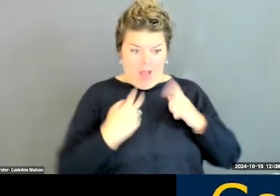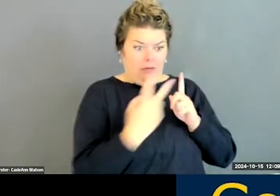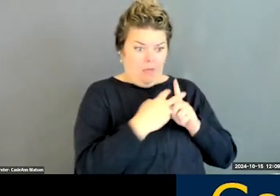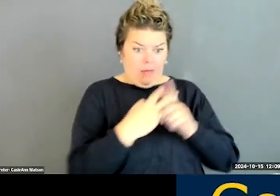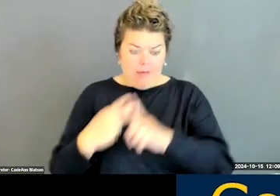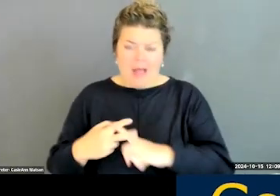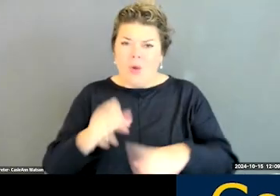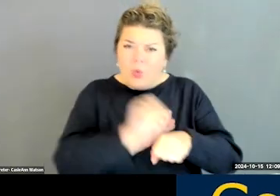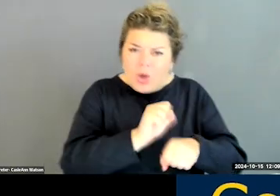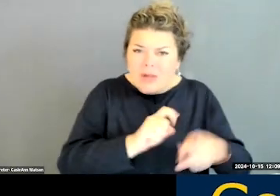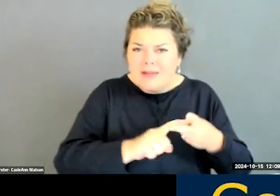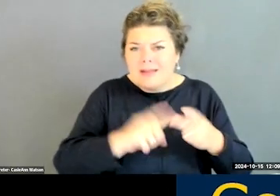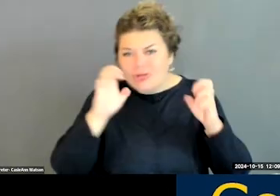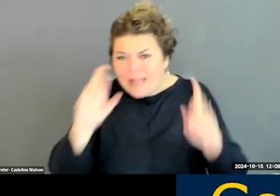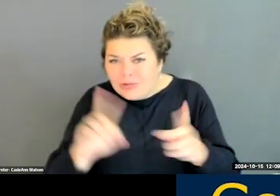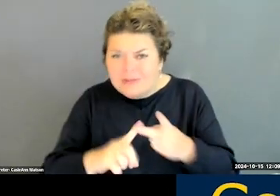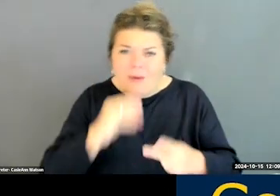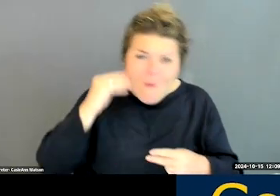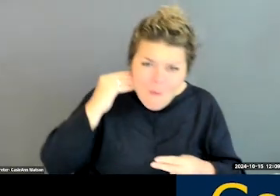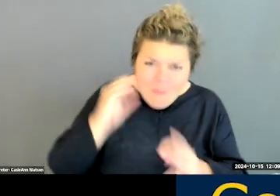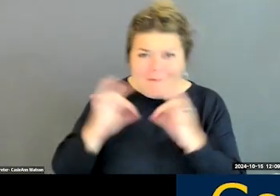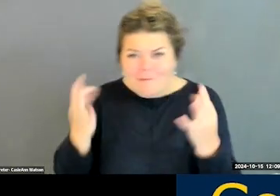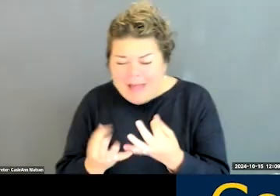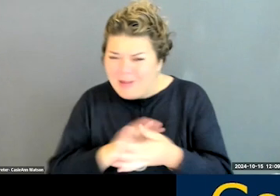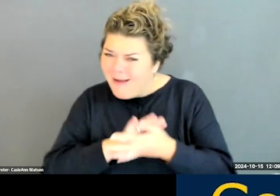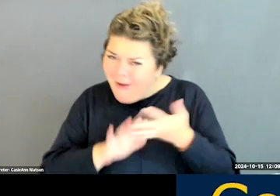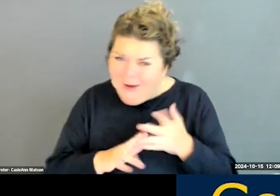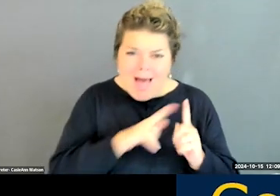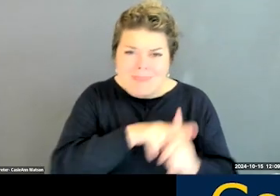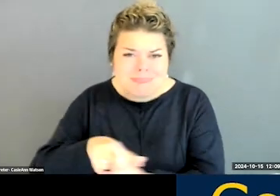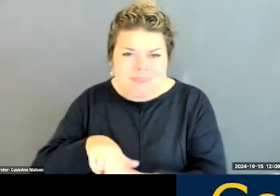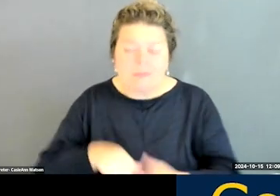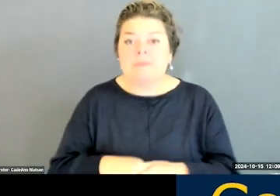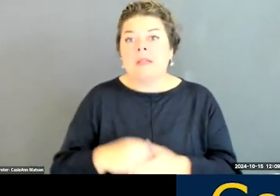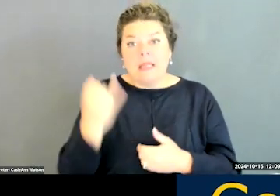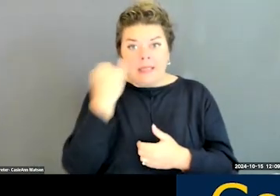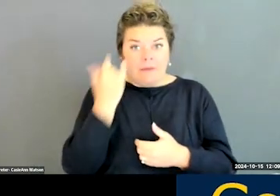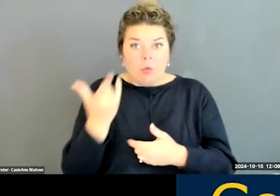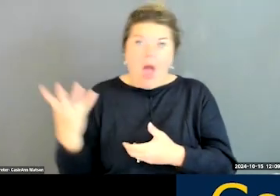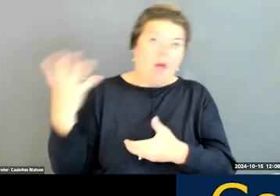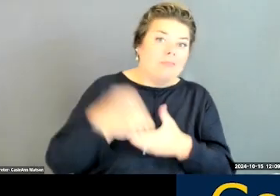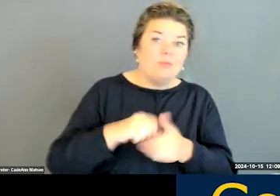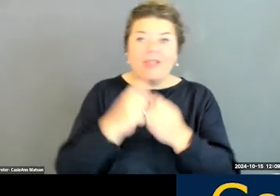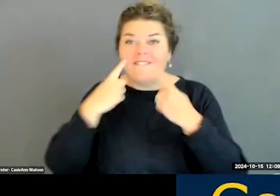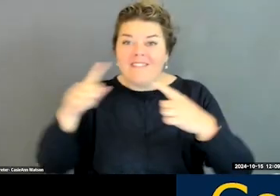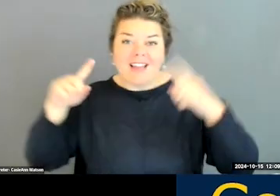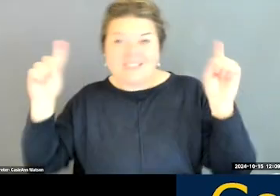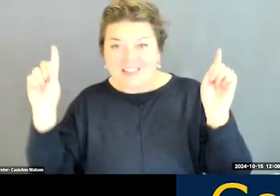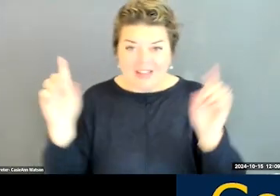our education, our home, or our family life. To participate in effective communication, here are some tips.